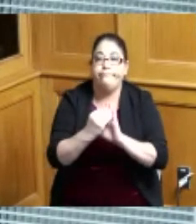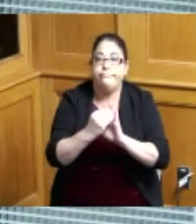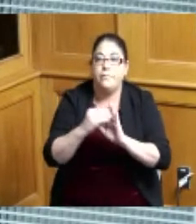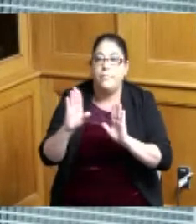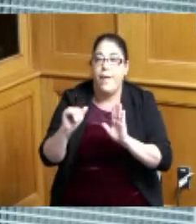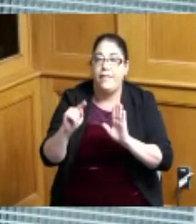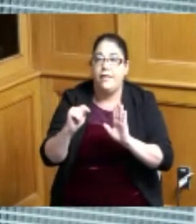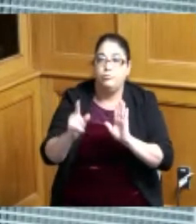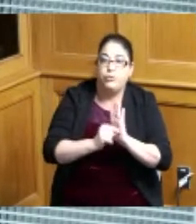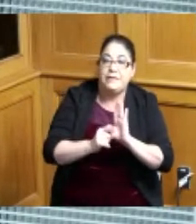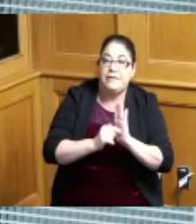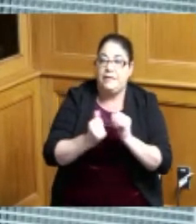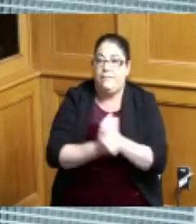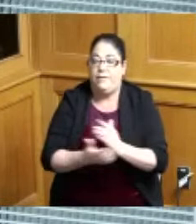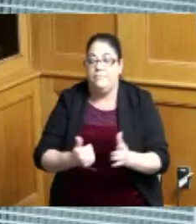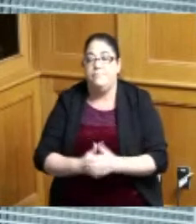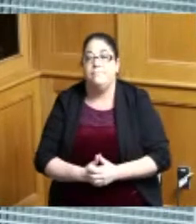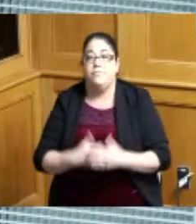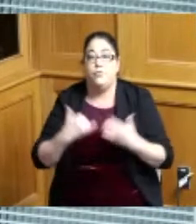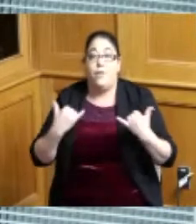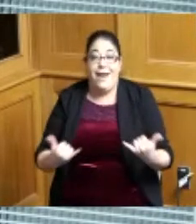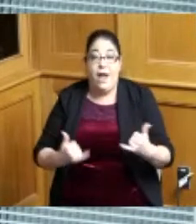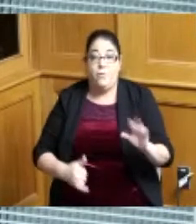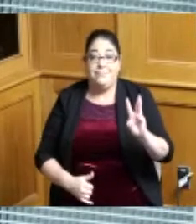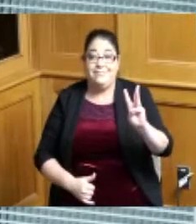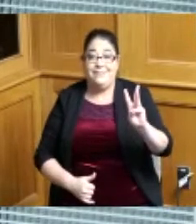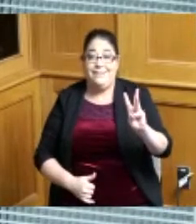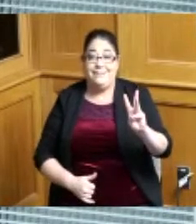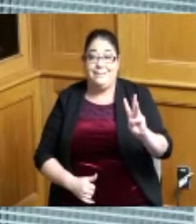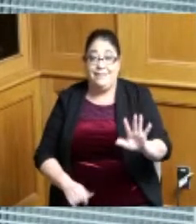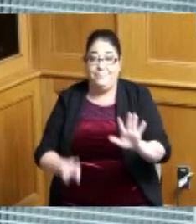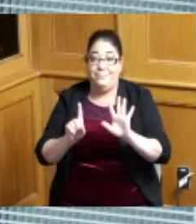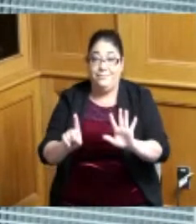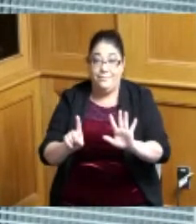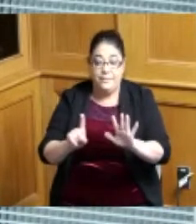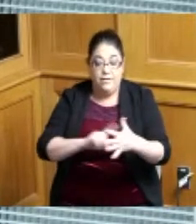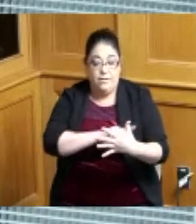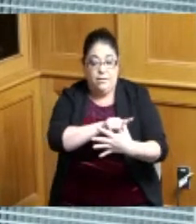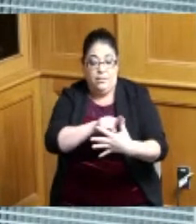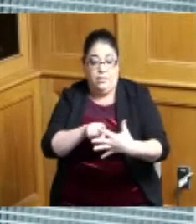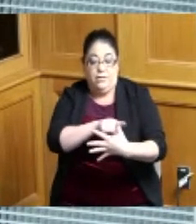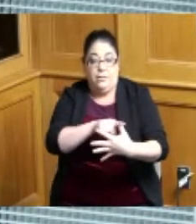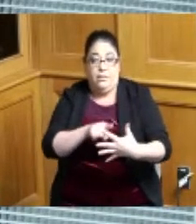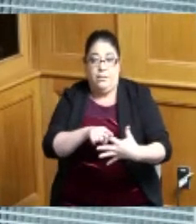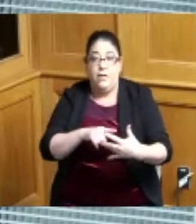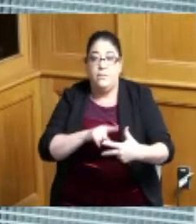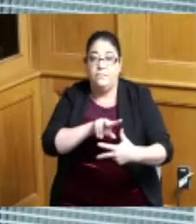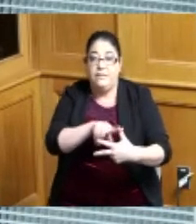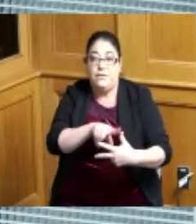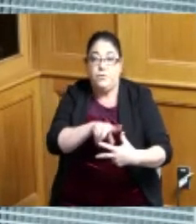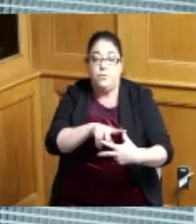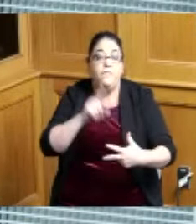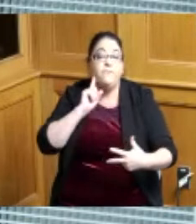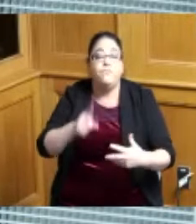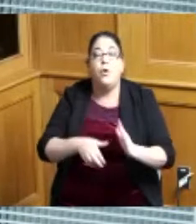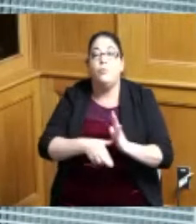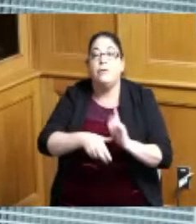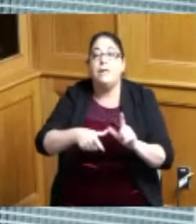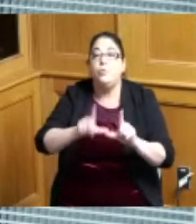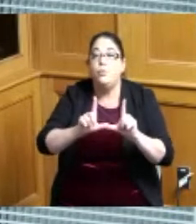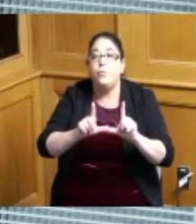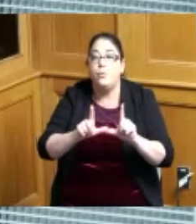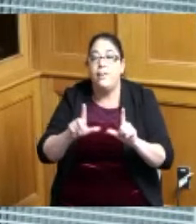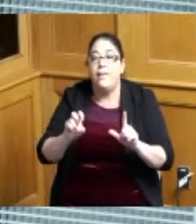now are six options the first two being for the indigent care levy a renewal levy it's 4.07 mills